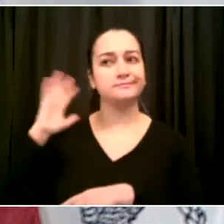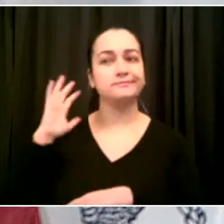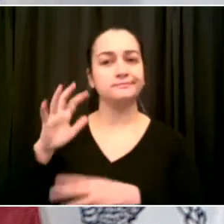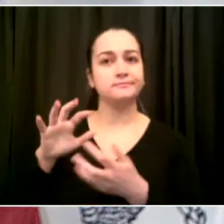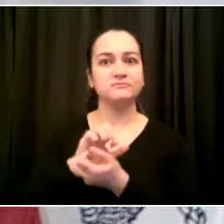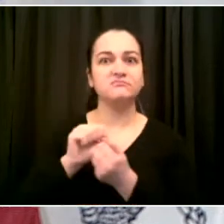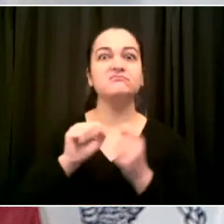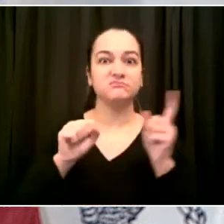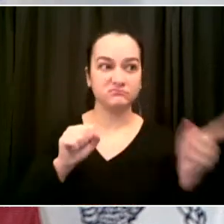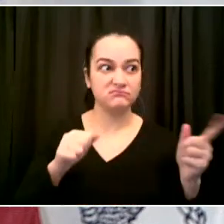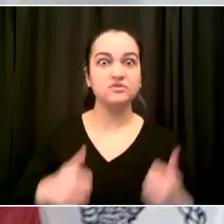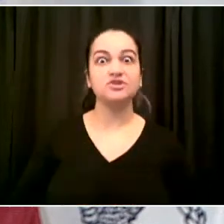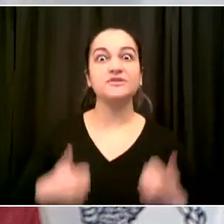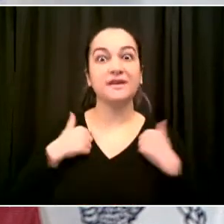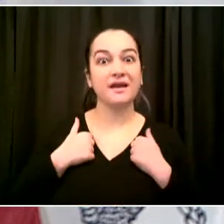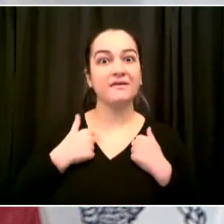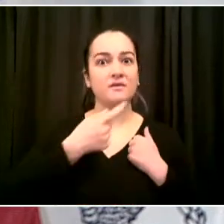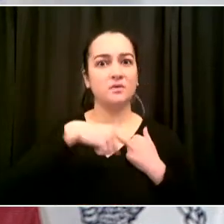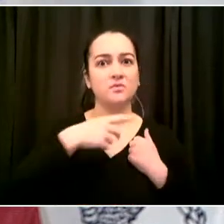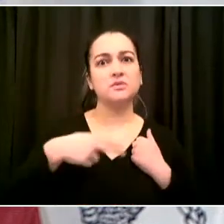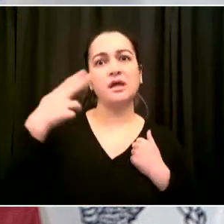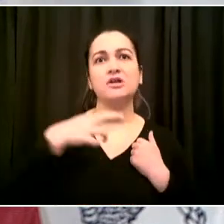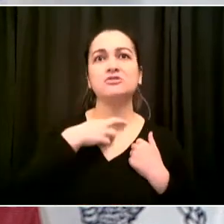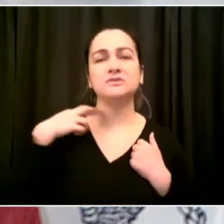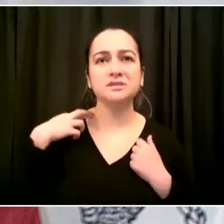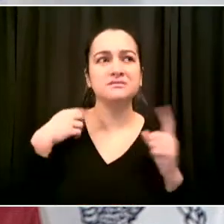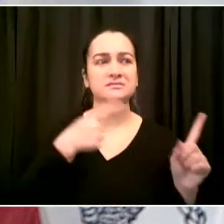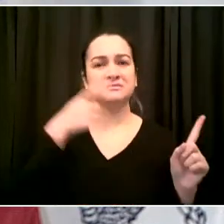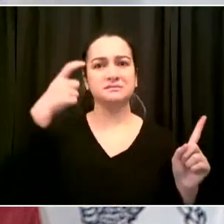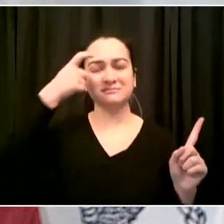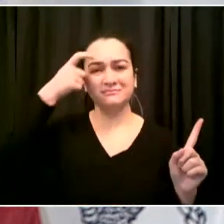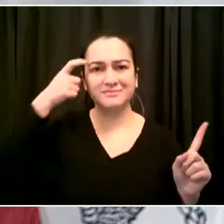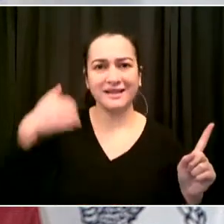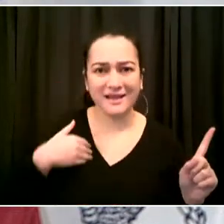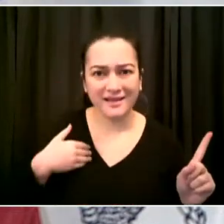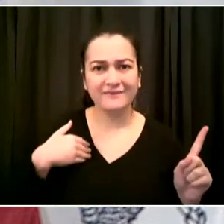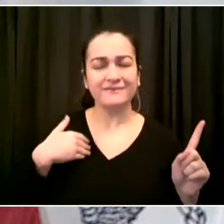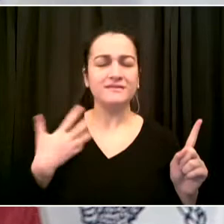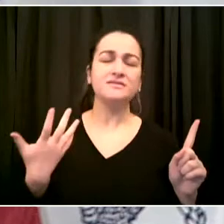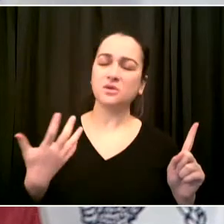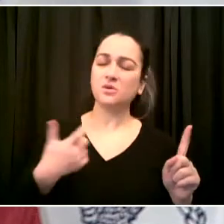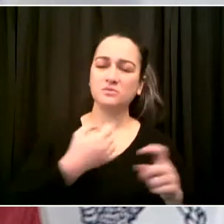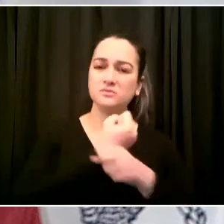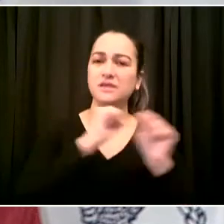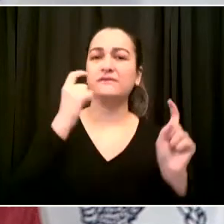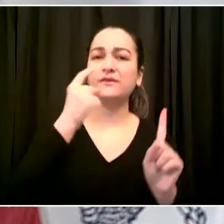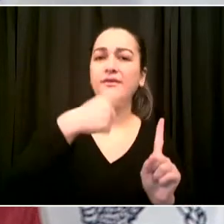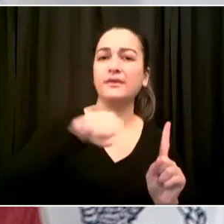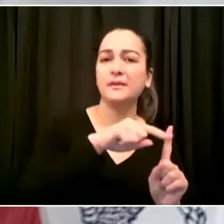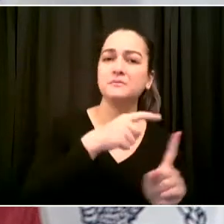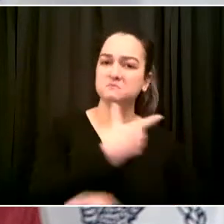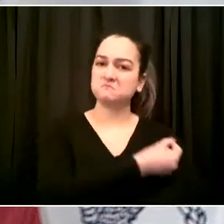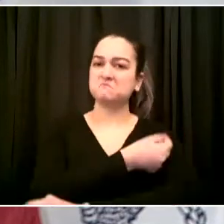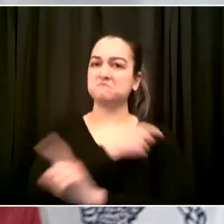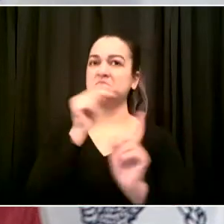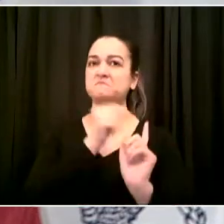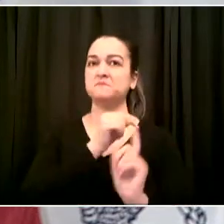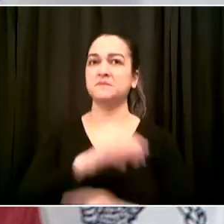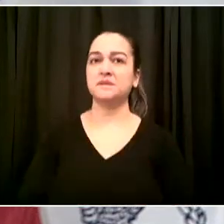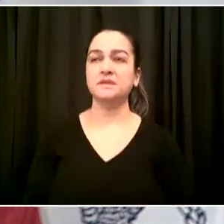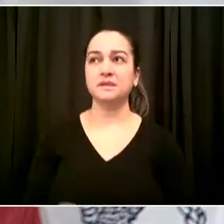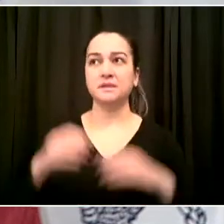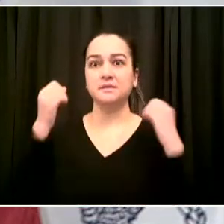IN THEIR LIVES.